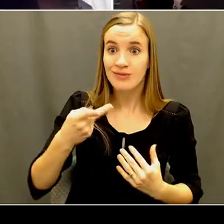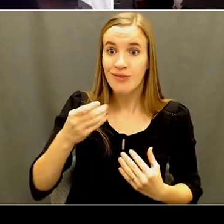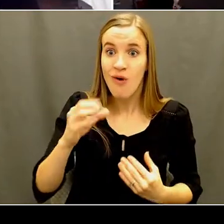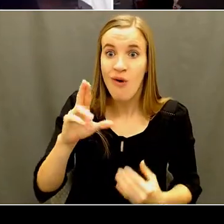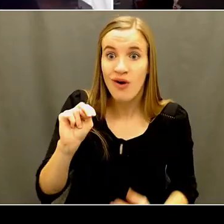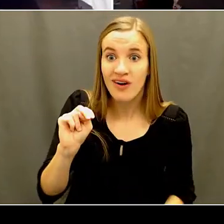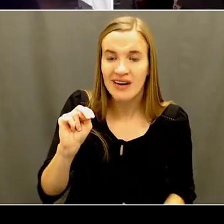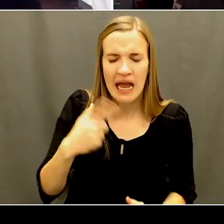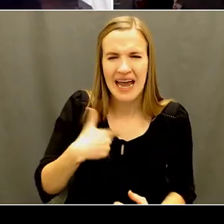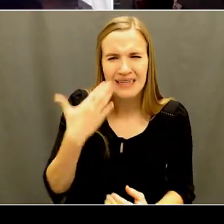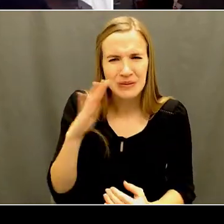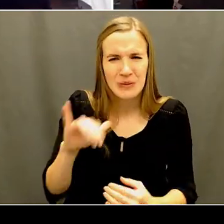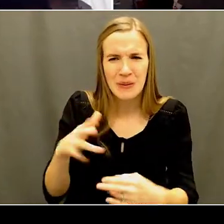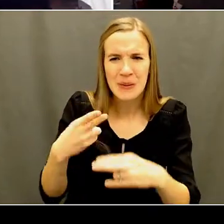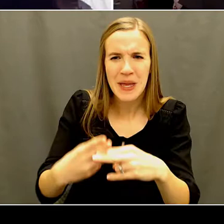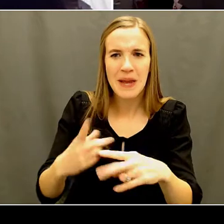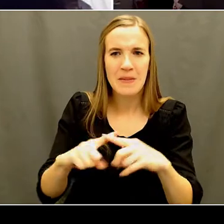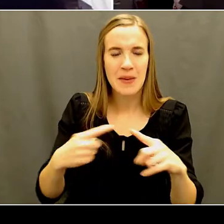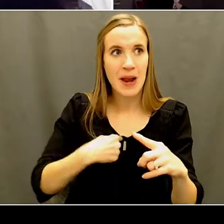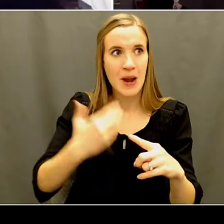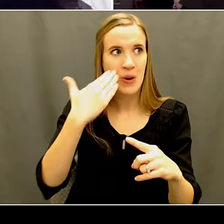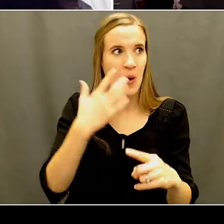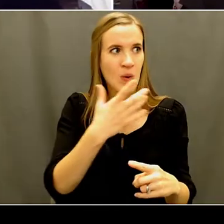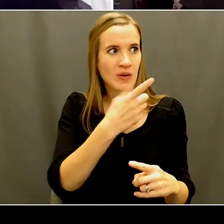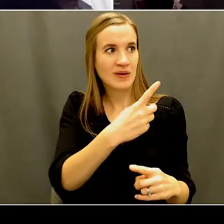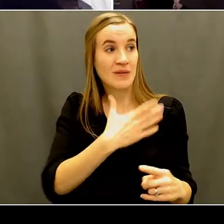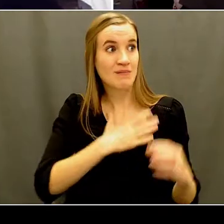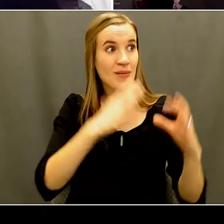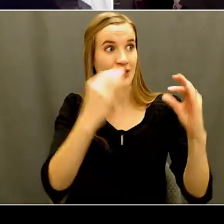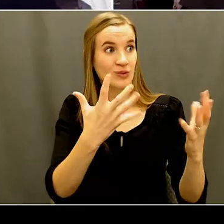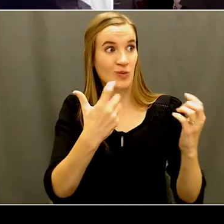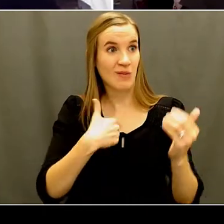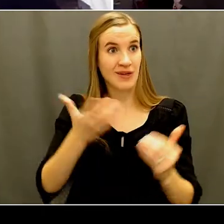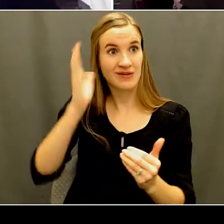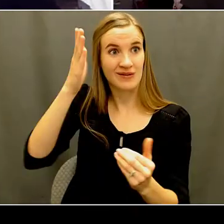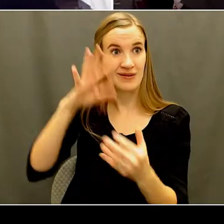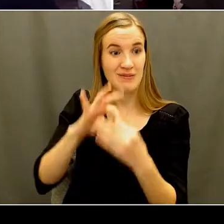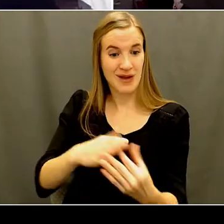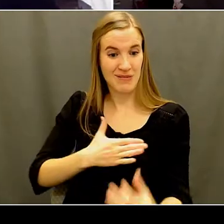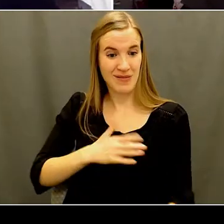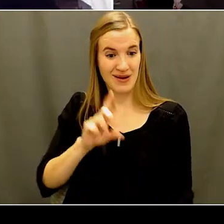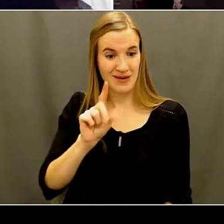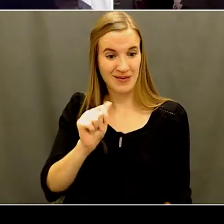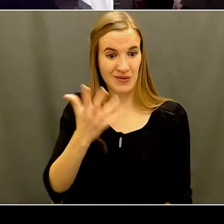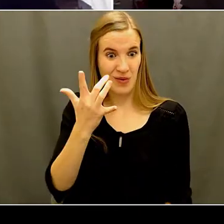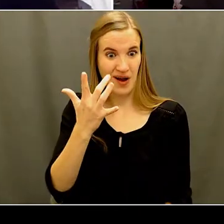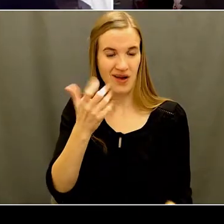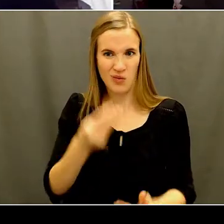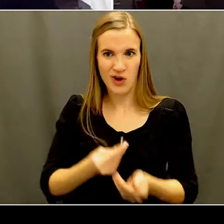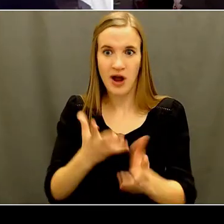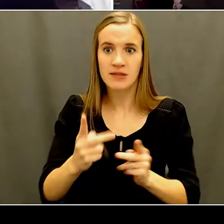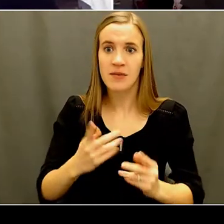what they were looking for. And I remember being so angry, I felt used,